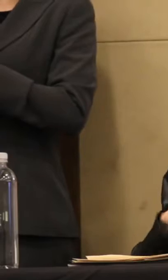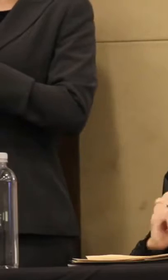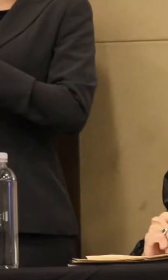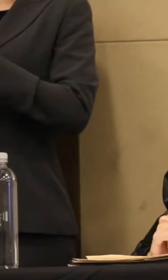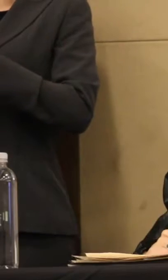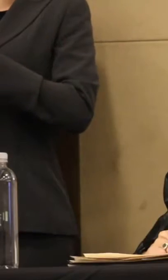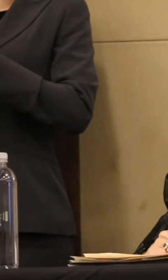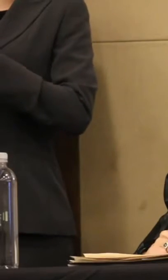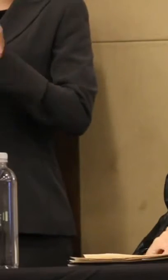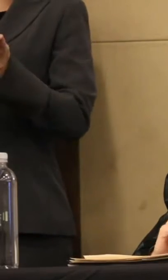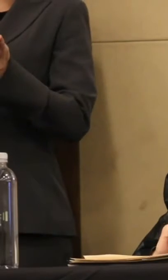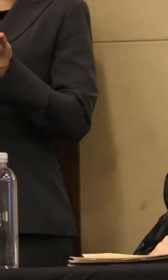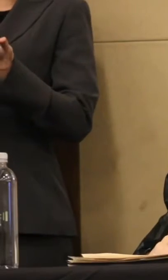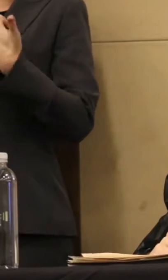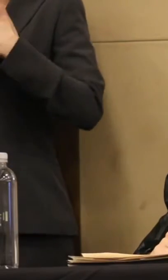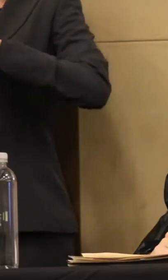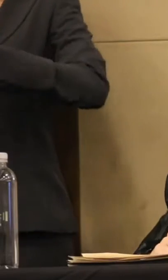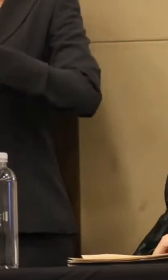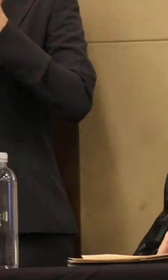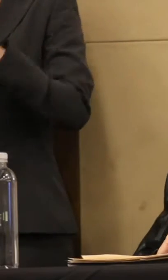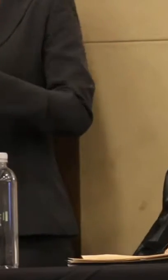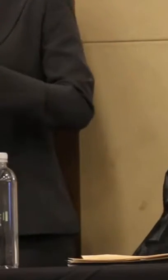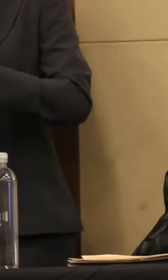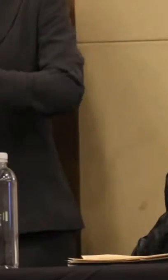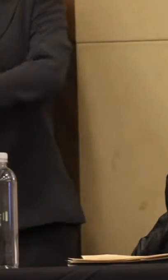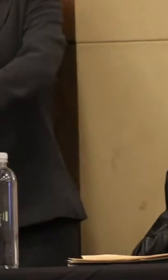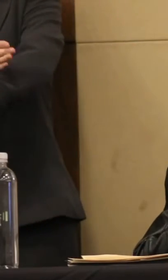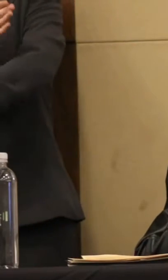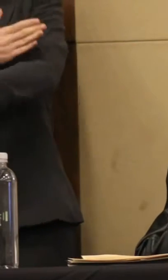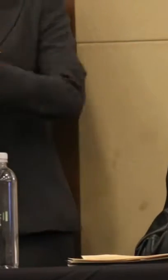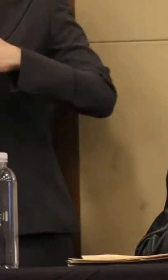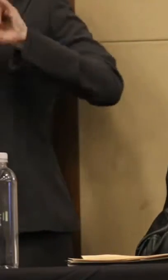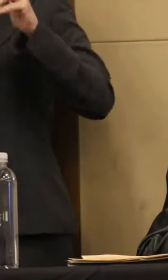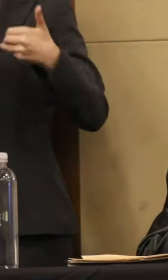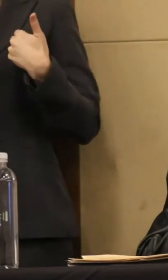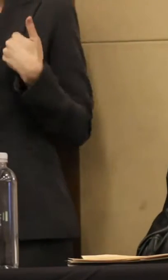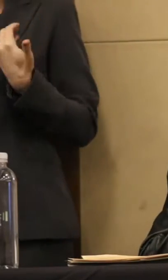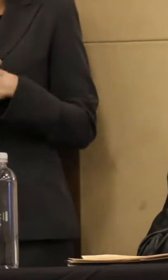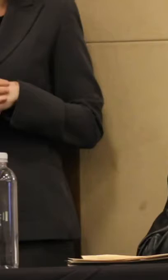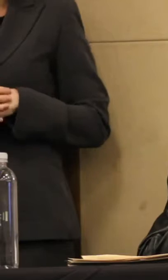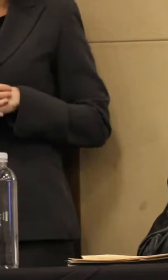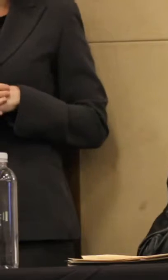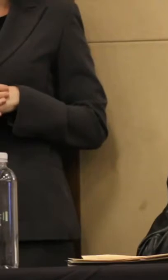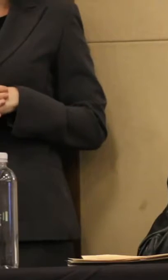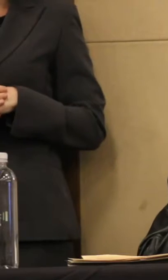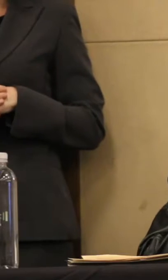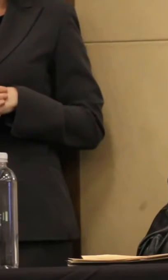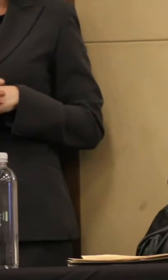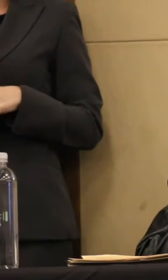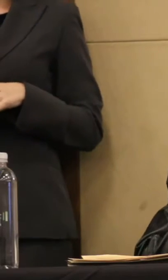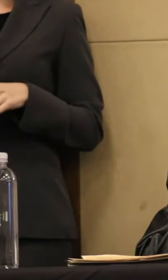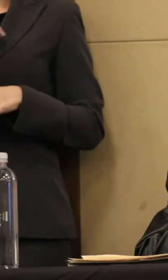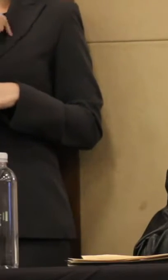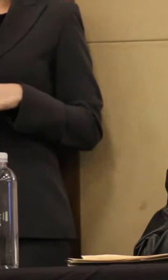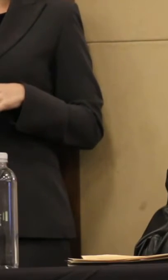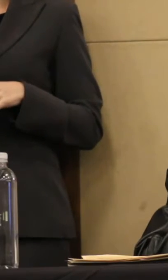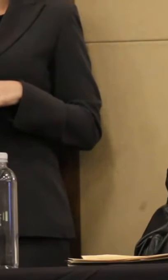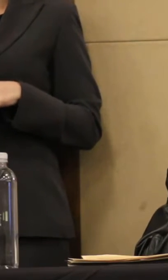As the economy recovered, we have seen more than -- well, we've seen 26 consecutive months